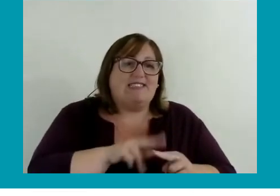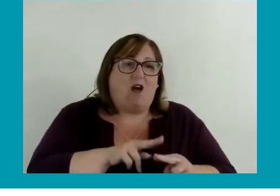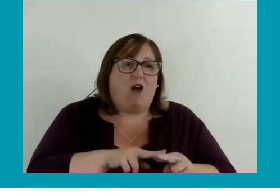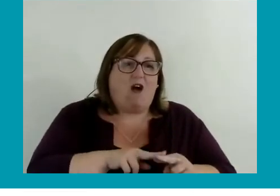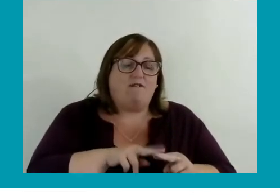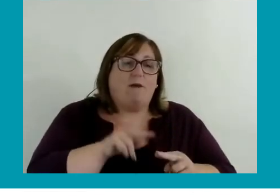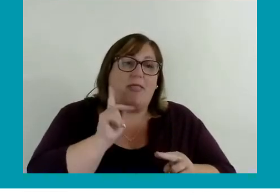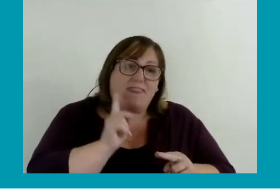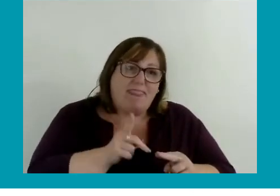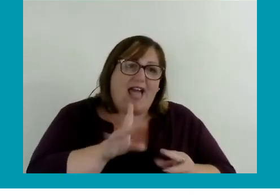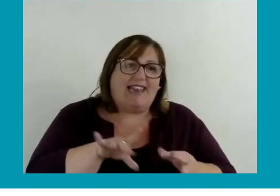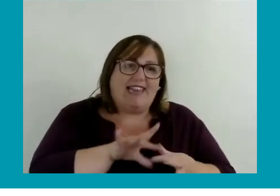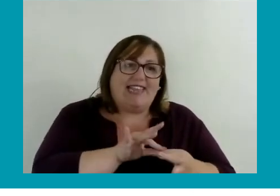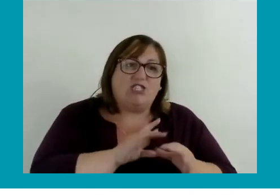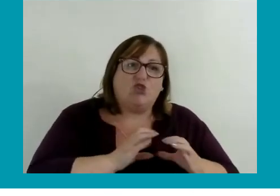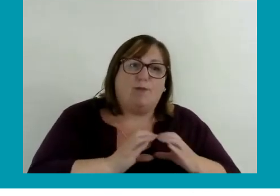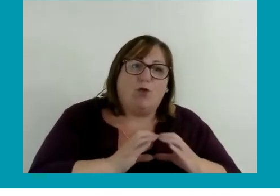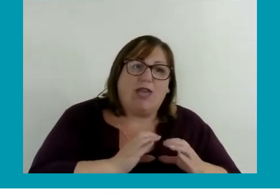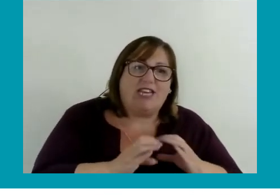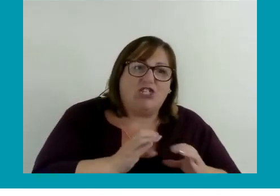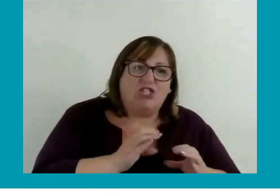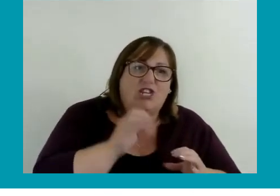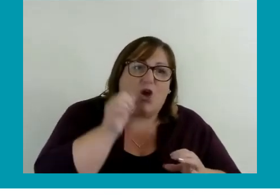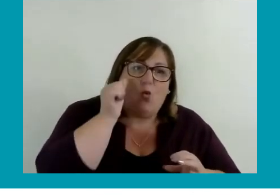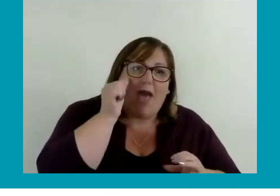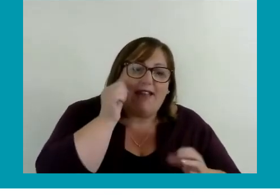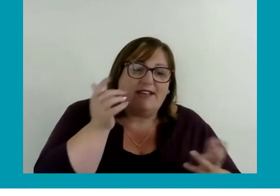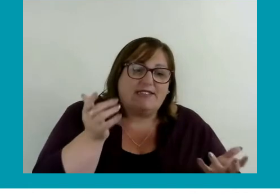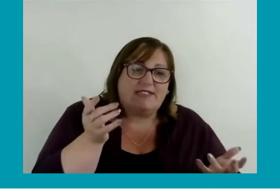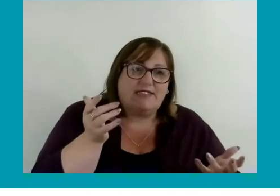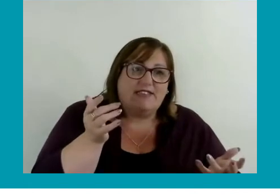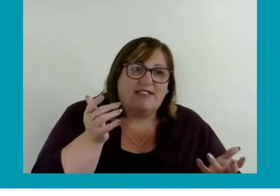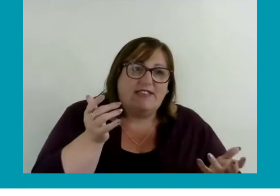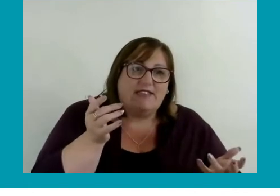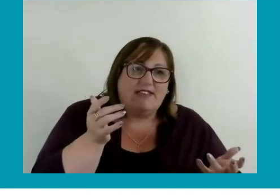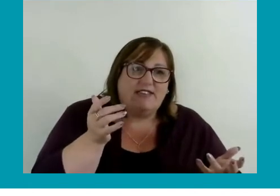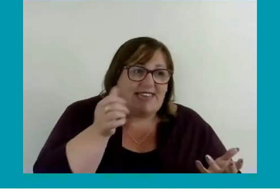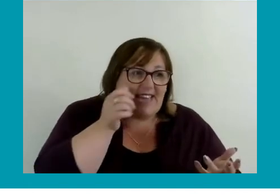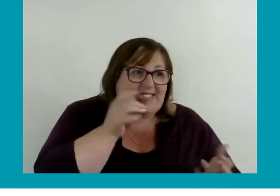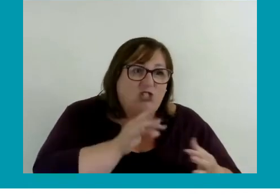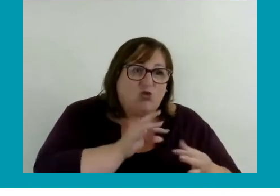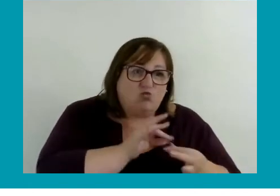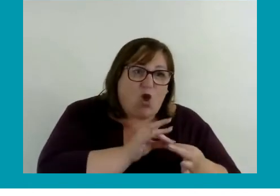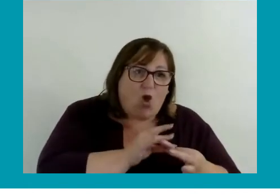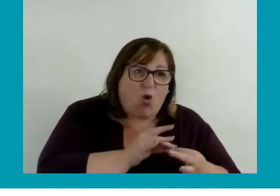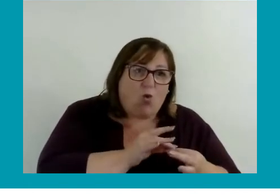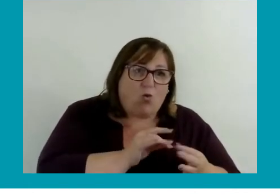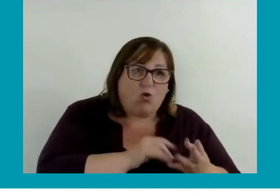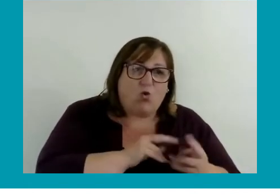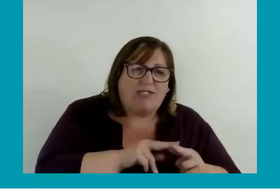and some awareness and really just getting to know your staff isn't that right and helen um sometimes